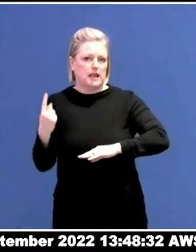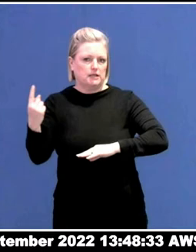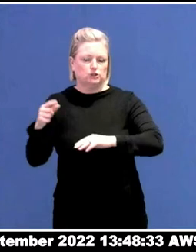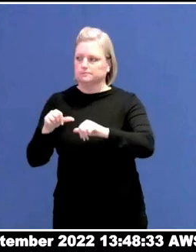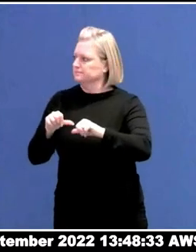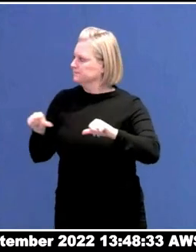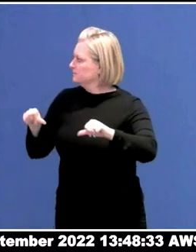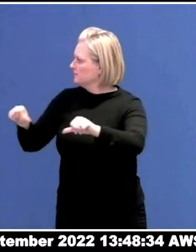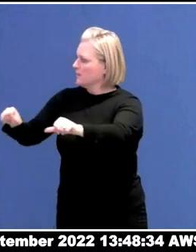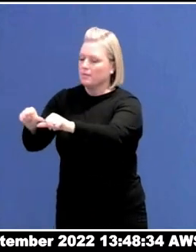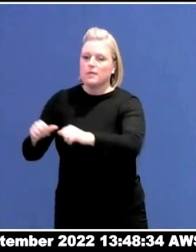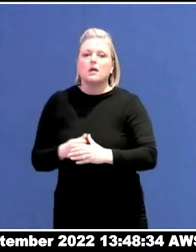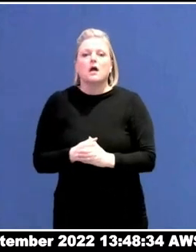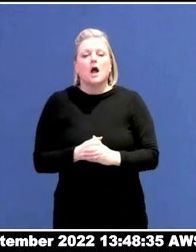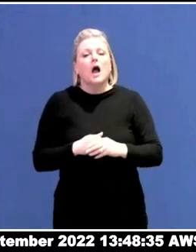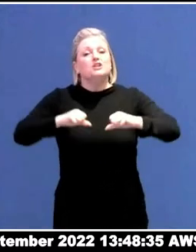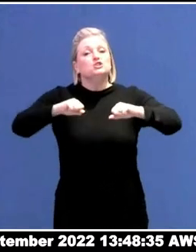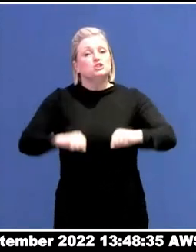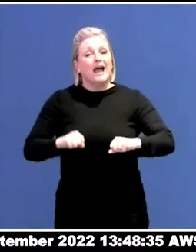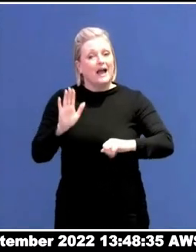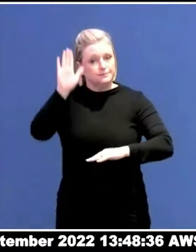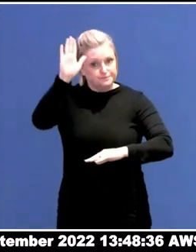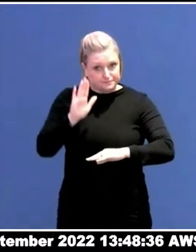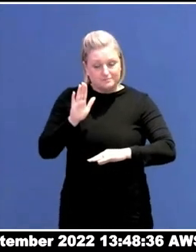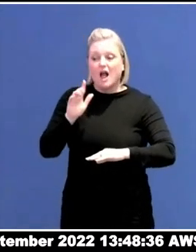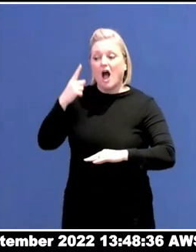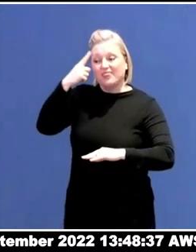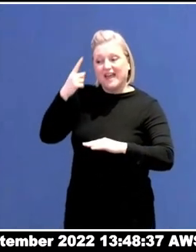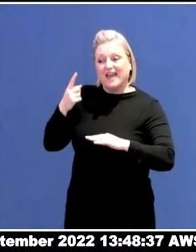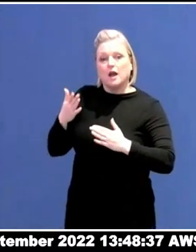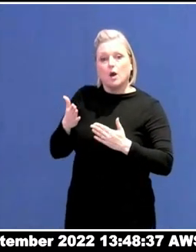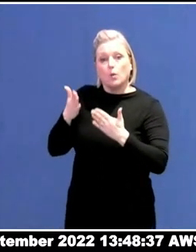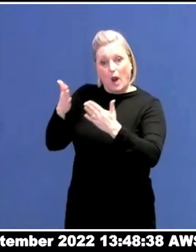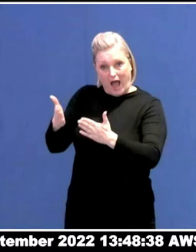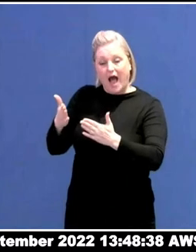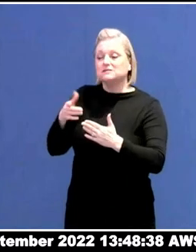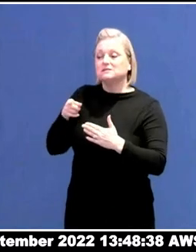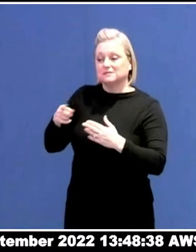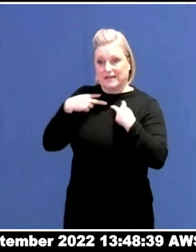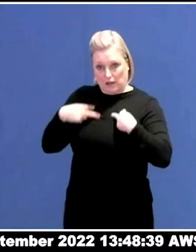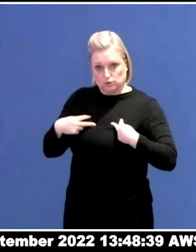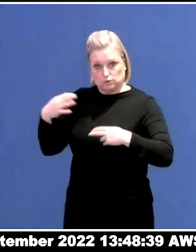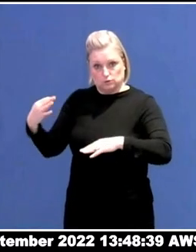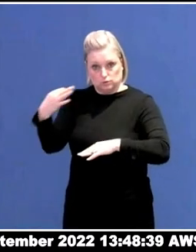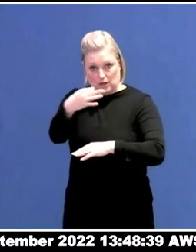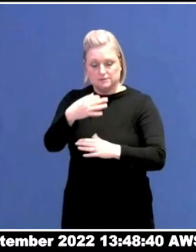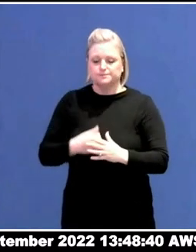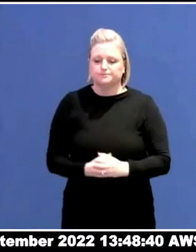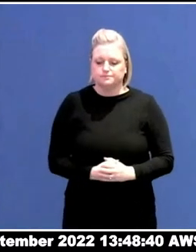I think we might just give Mr Griffin a chance to ask another question now before we run out of time. Just to clarify one thing.